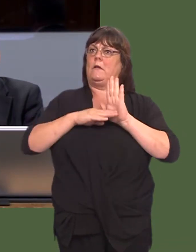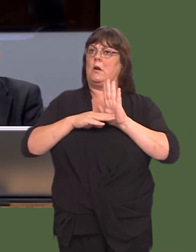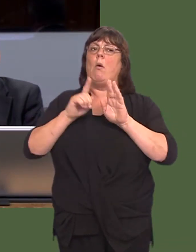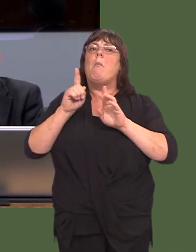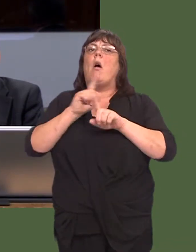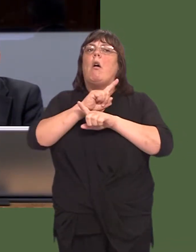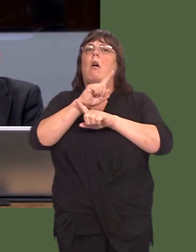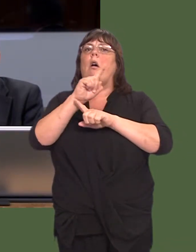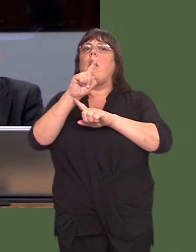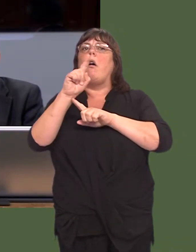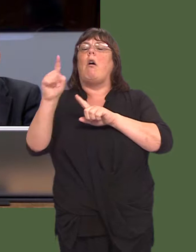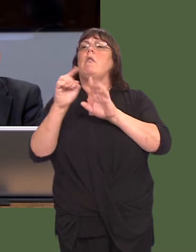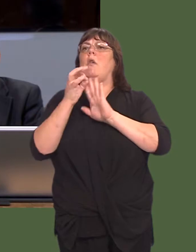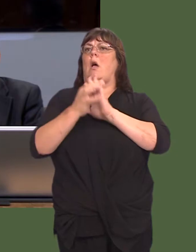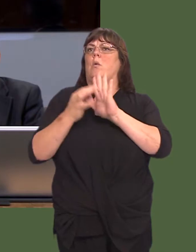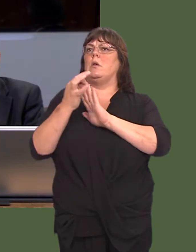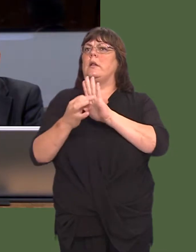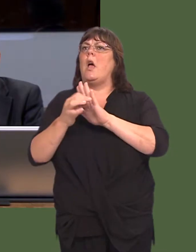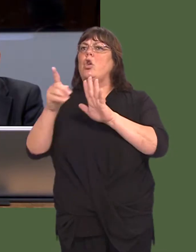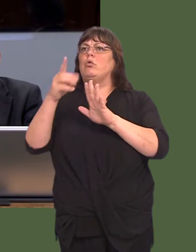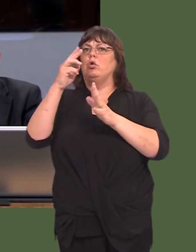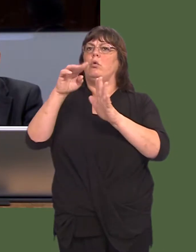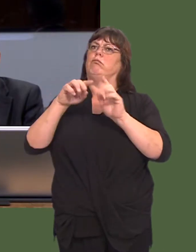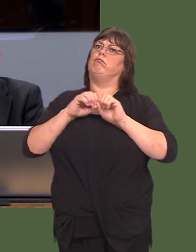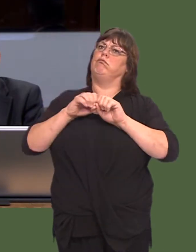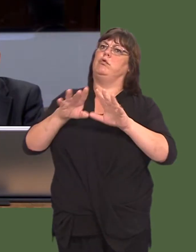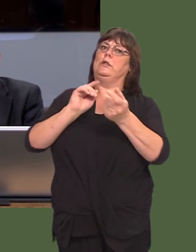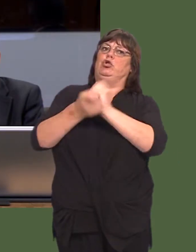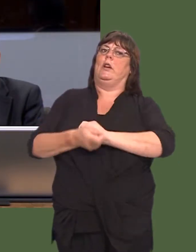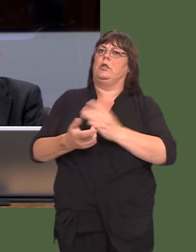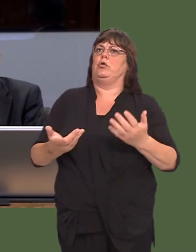Then, within a couple of hoursí time, it was redacted and changed.